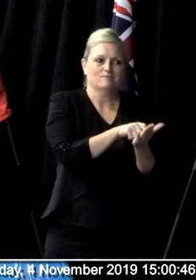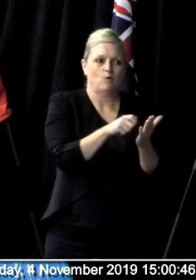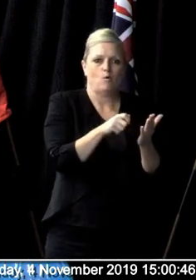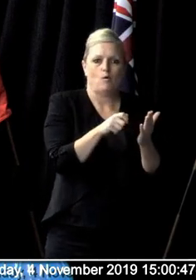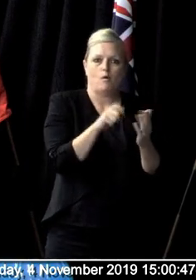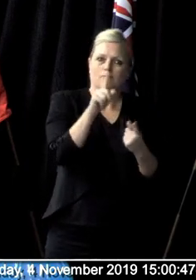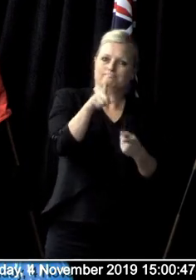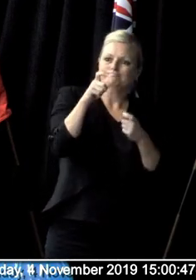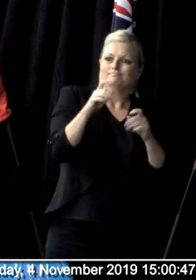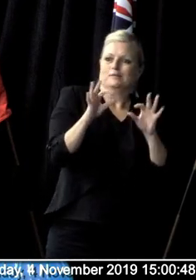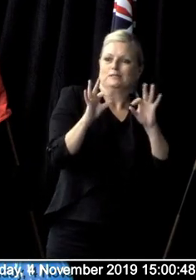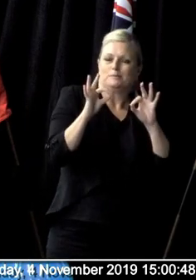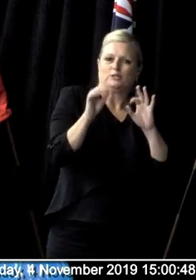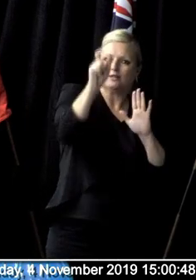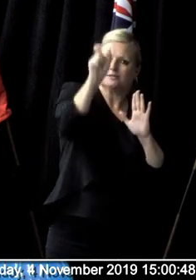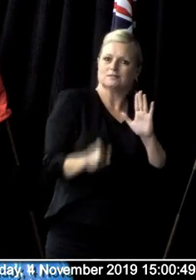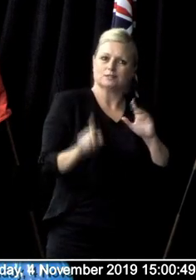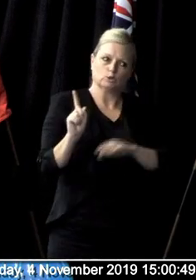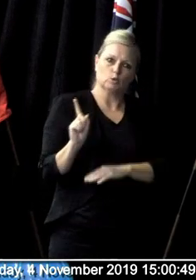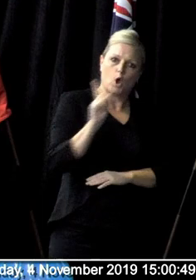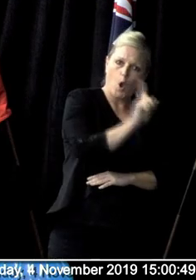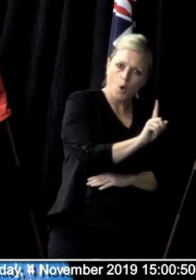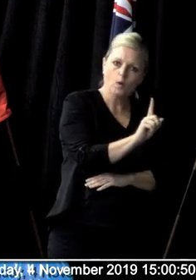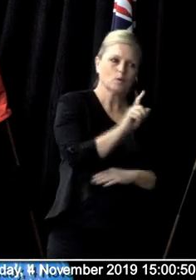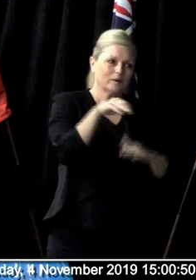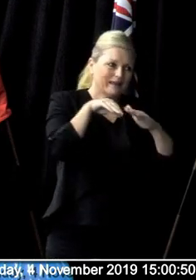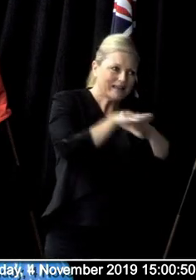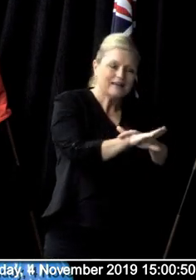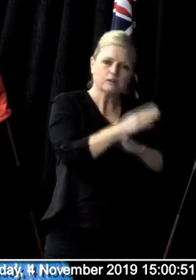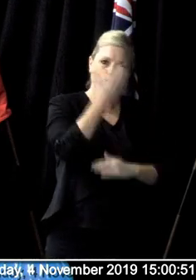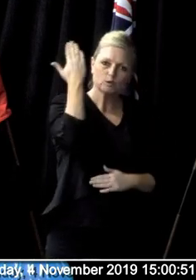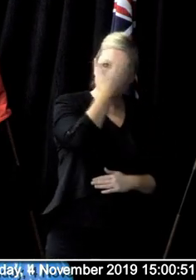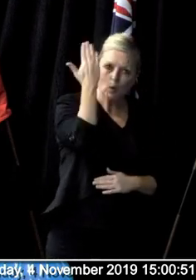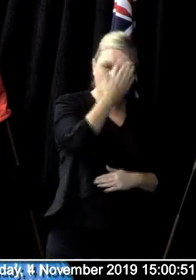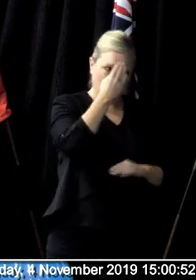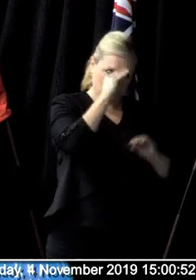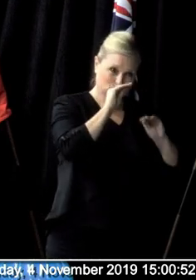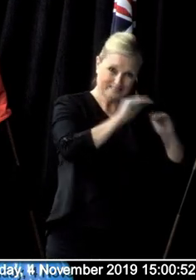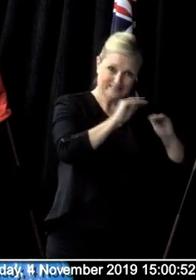disability organisations to go into the school and teach the teachers about